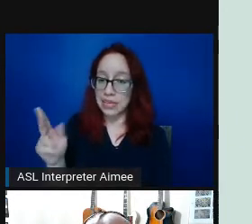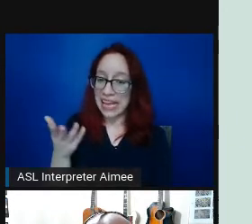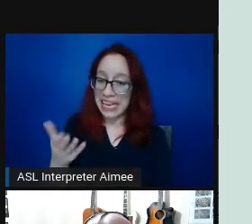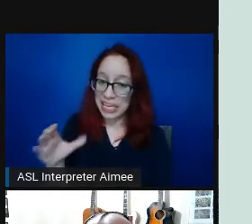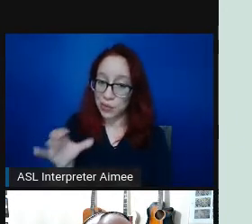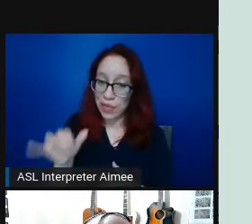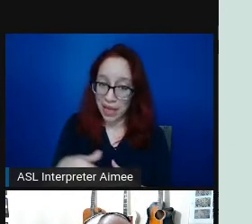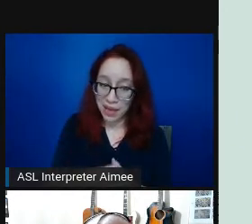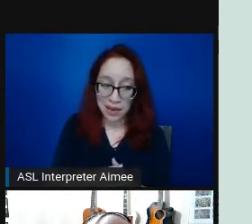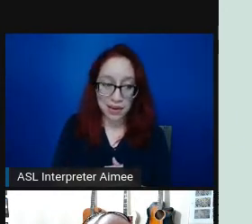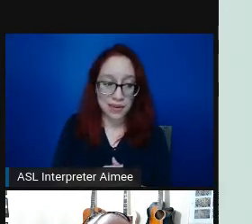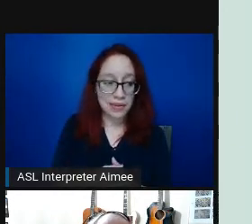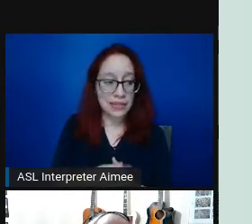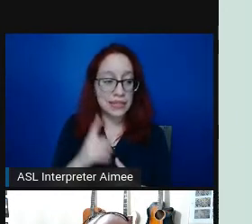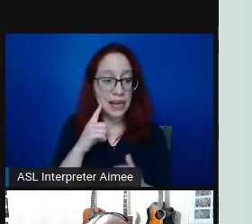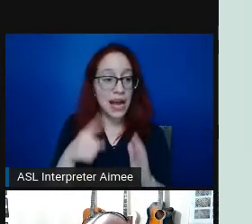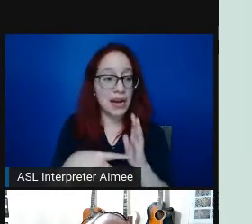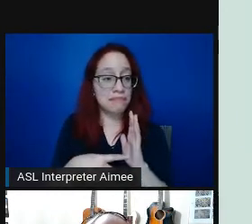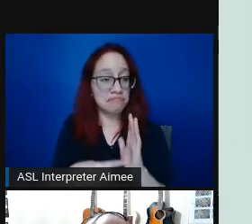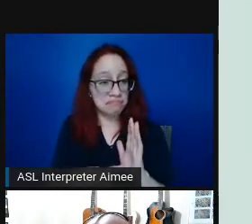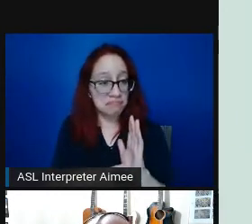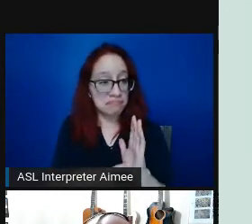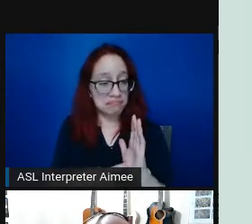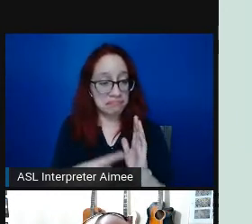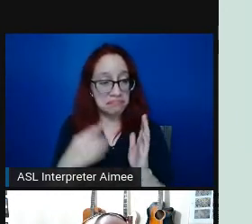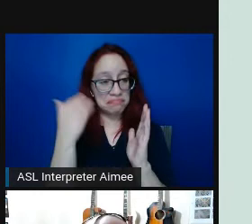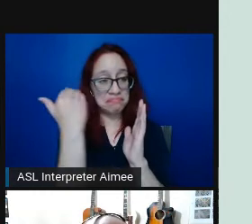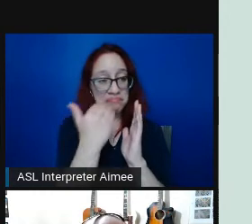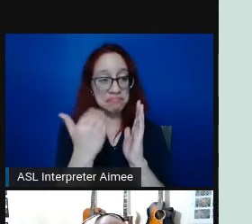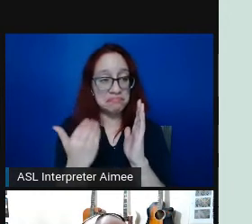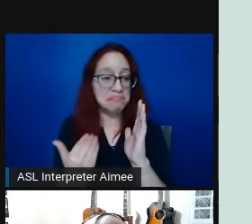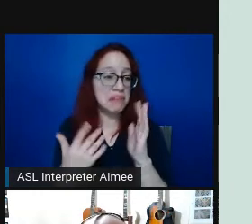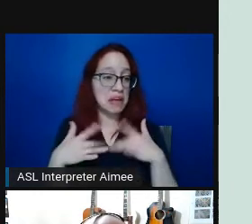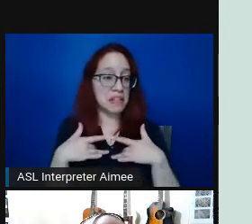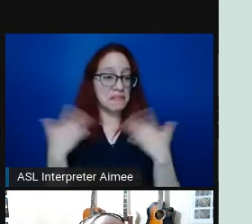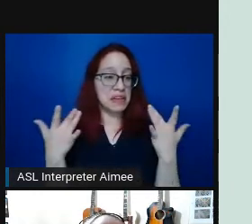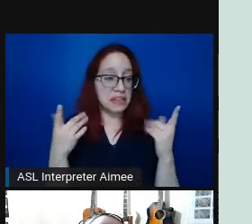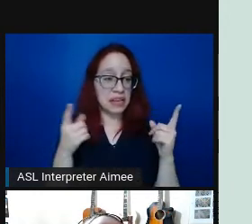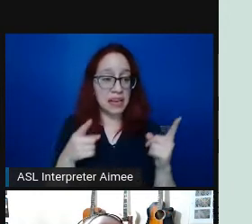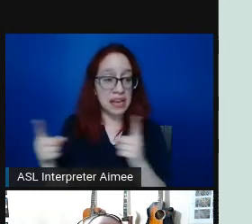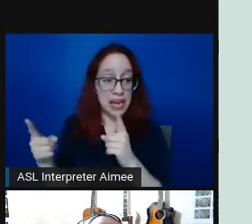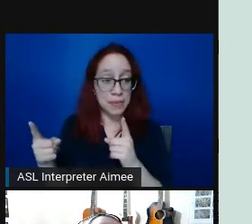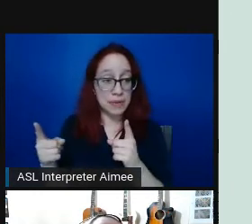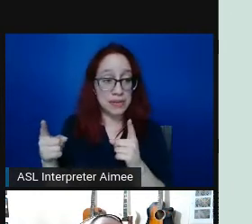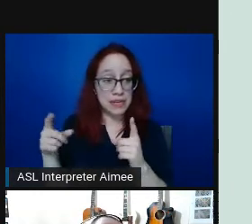I've mocked this up. It's a list of events that are happening at the Student Union campus.